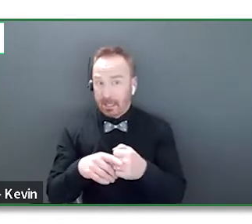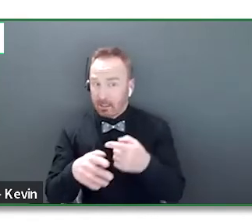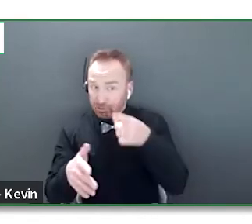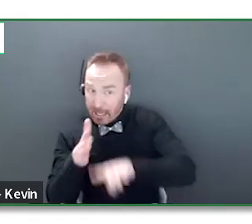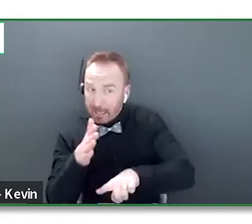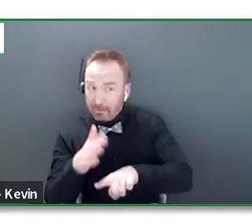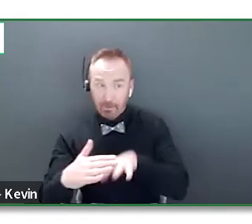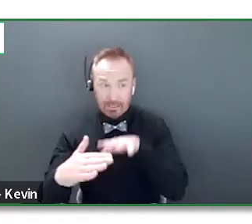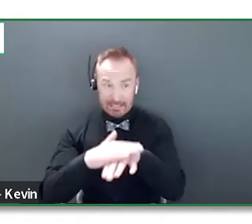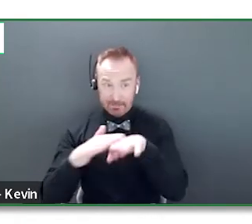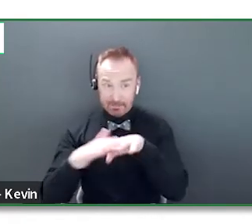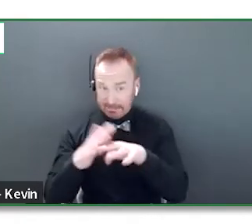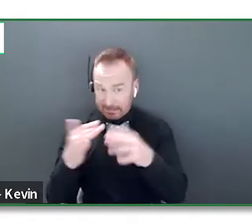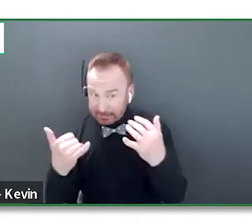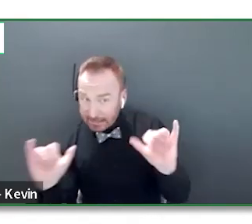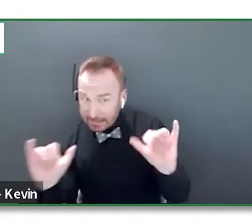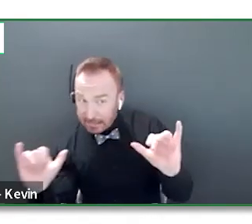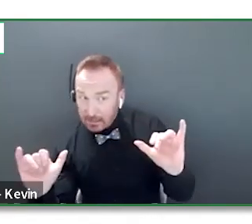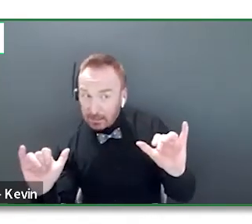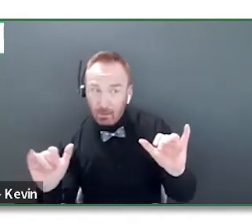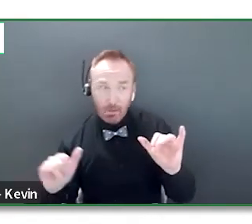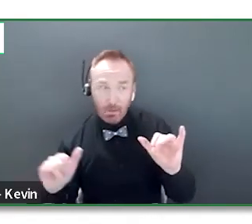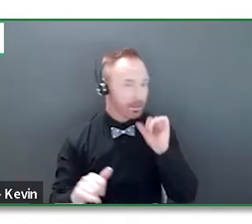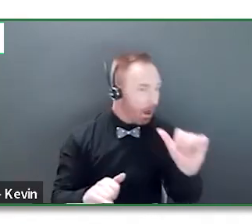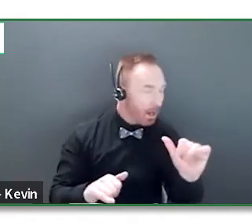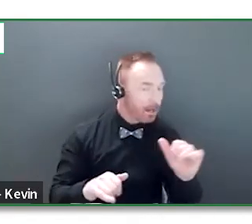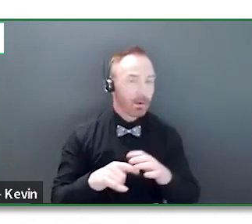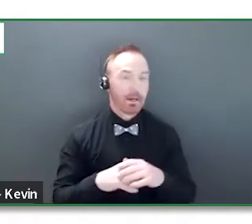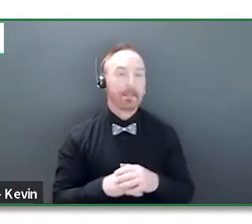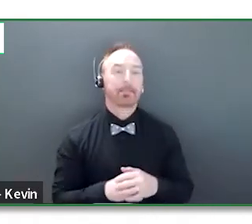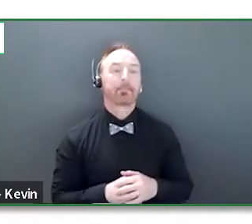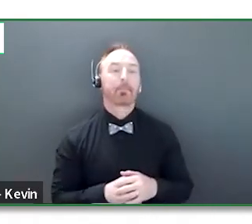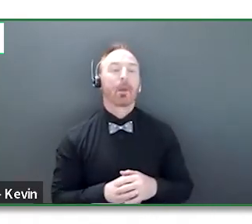I think one of the elements we started with is really our visitor